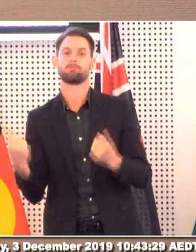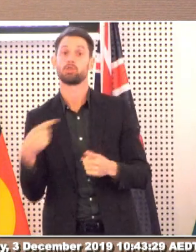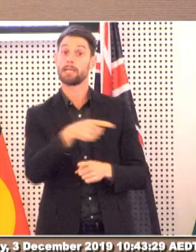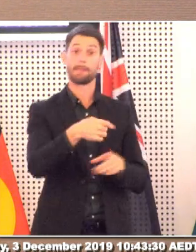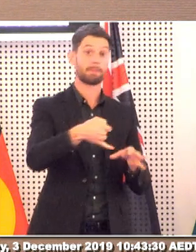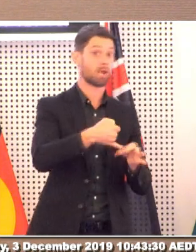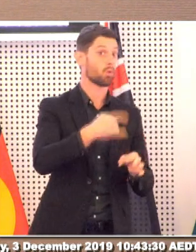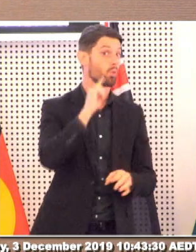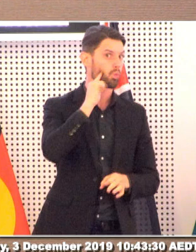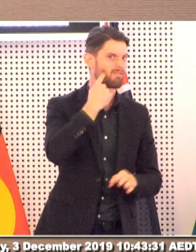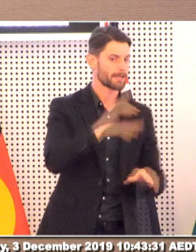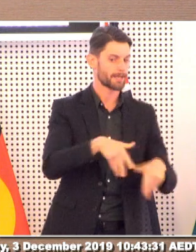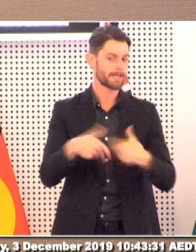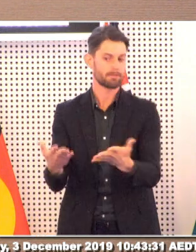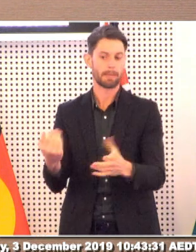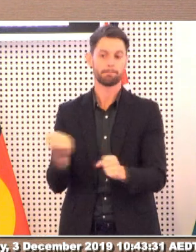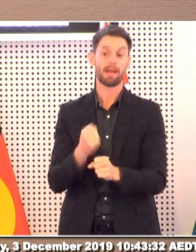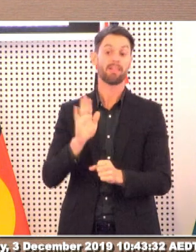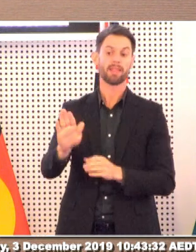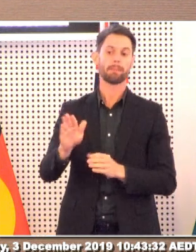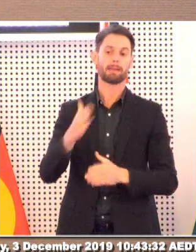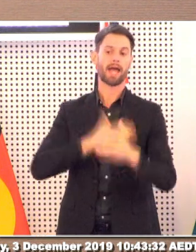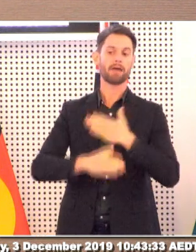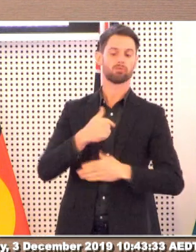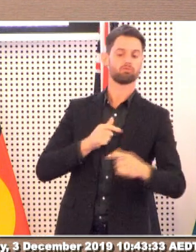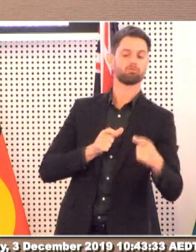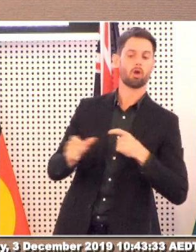of controlling someone’s behaviour or controlling other elements of their lives.